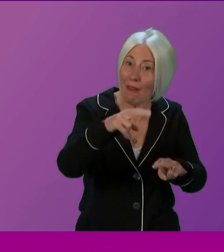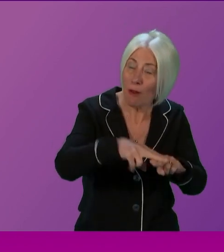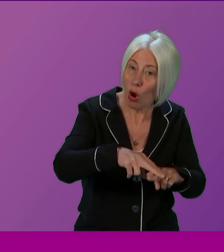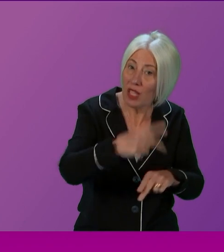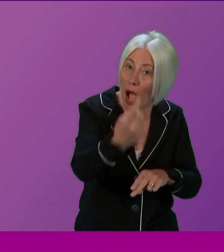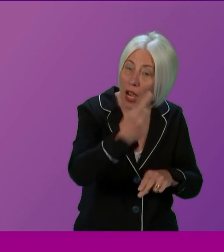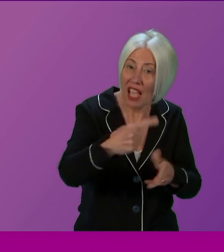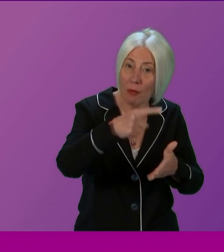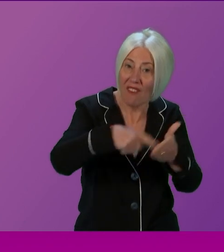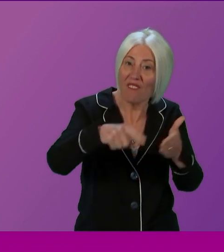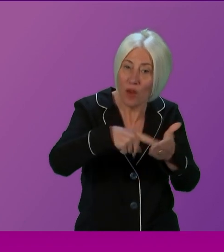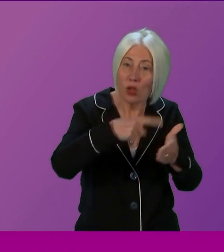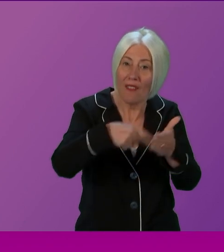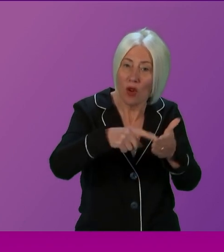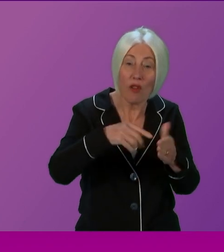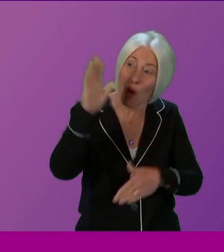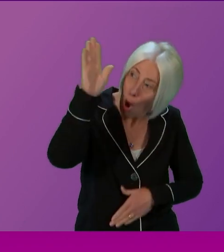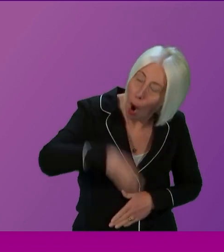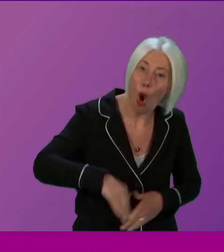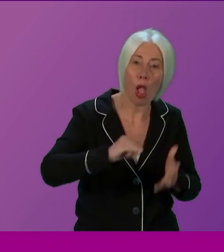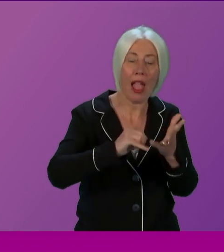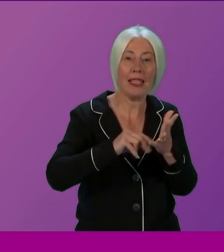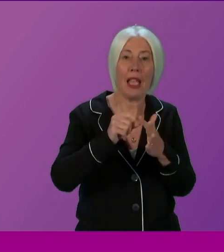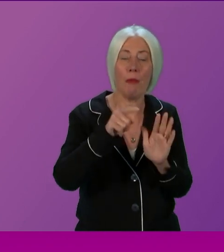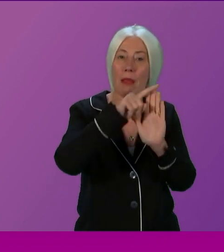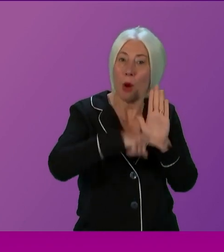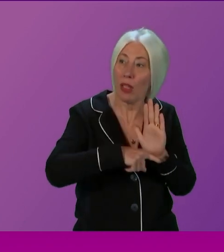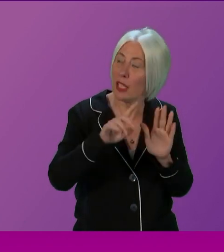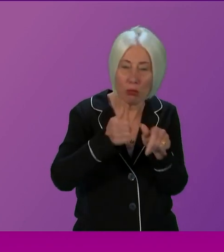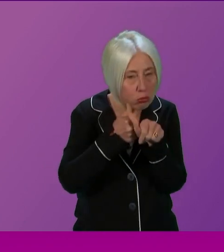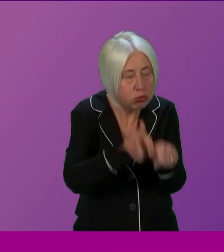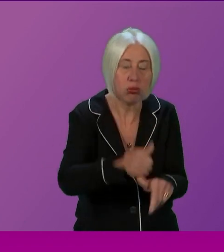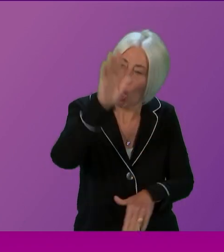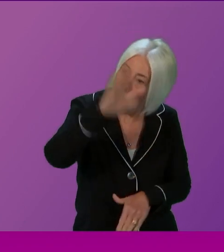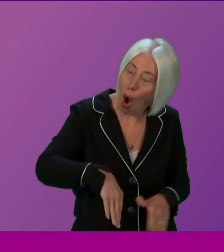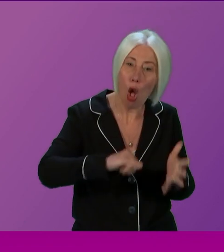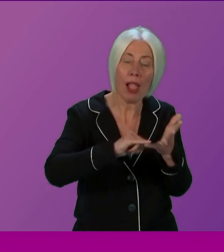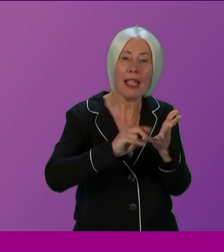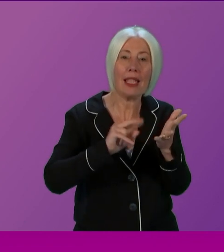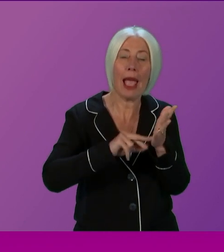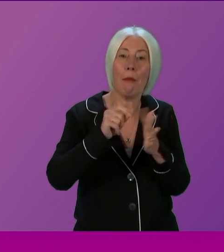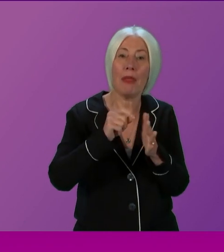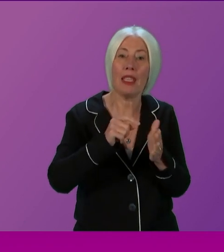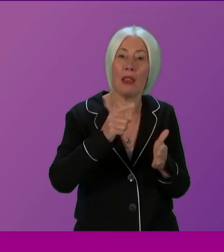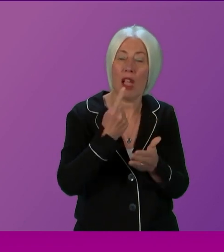for every single SNP policy. She has backed every single SNP referendum demand and every one of the